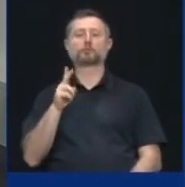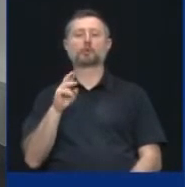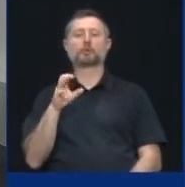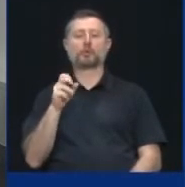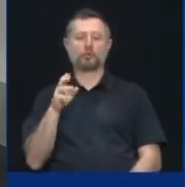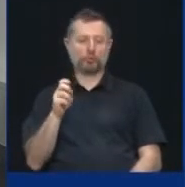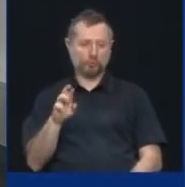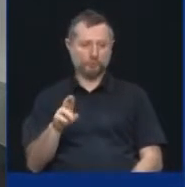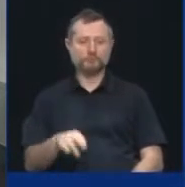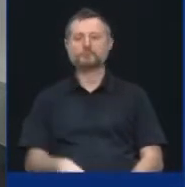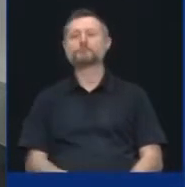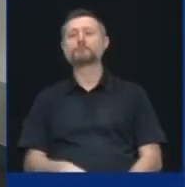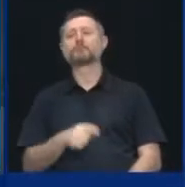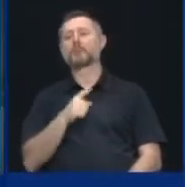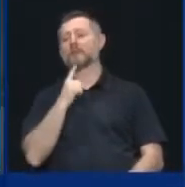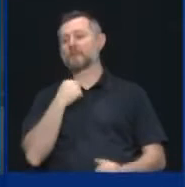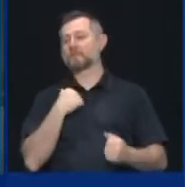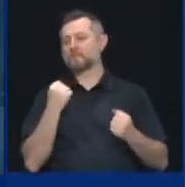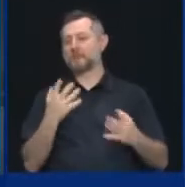HOWARD.